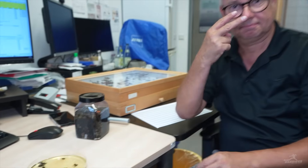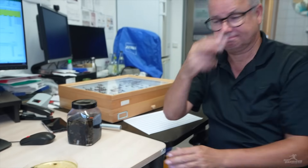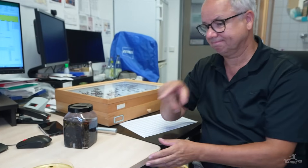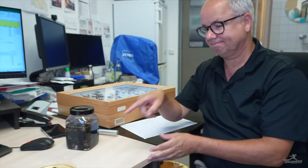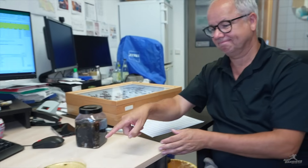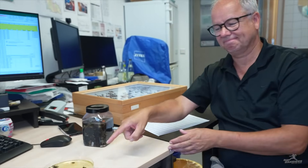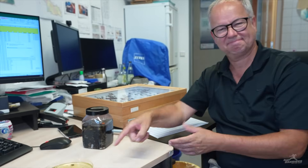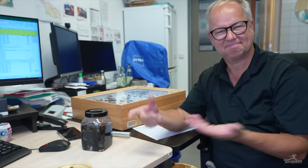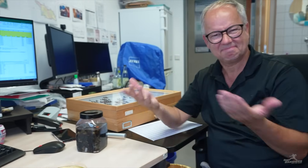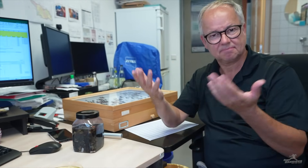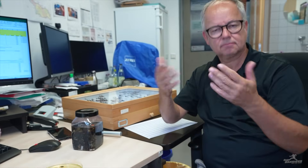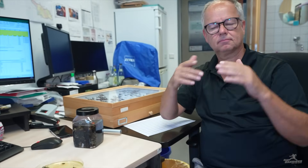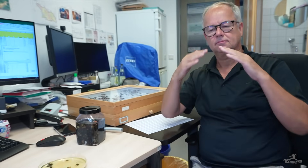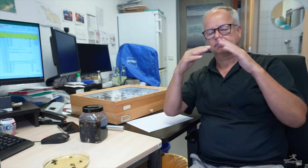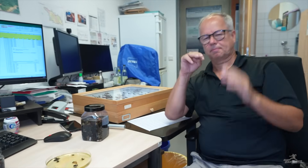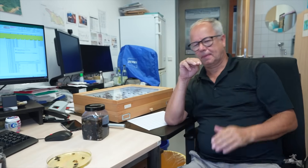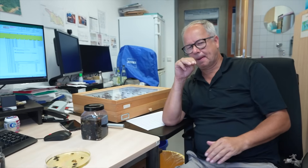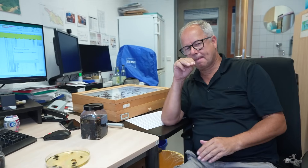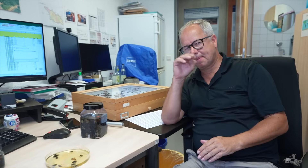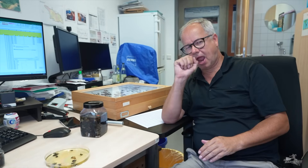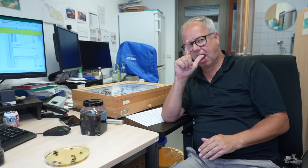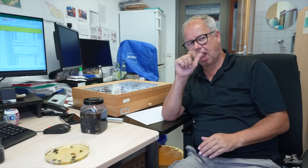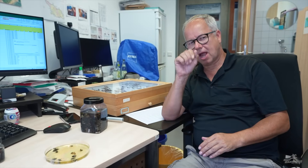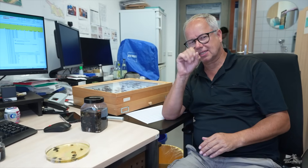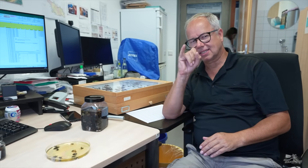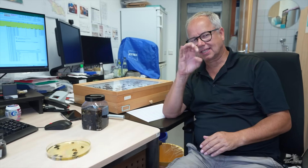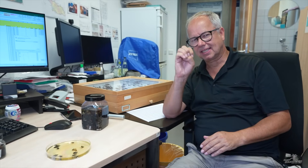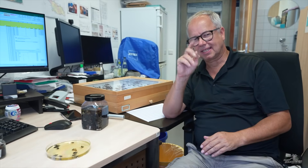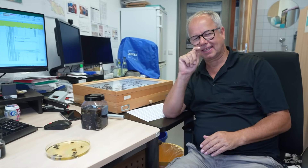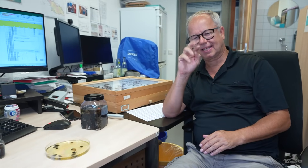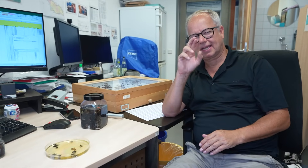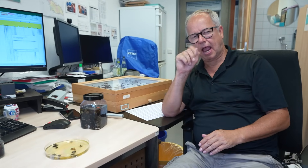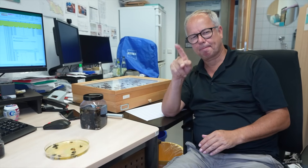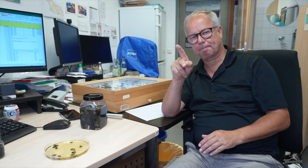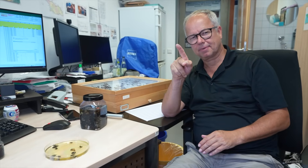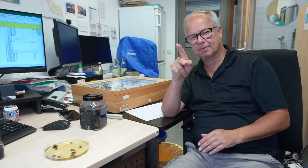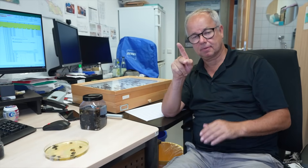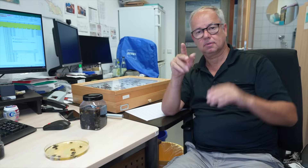These are from a malaise trap,